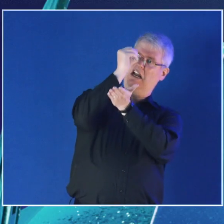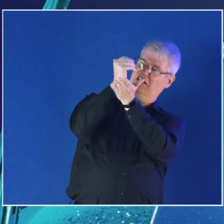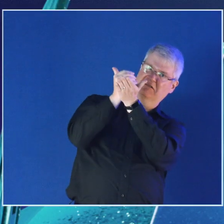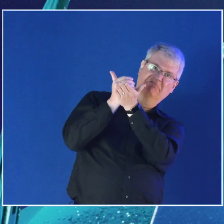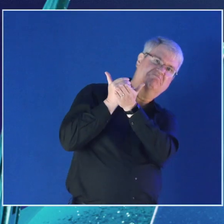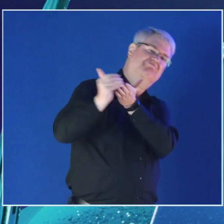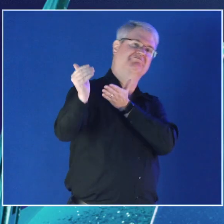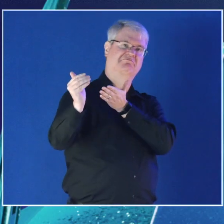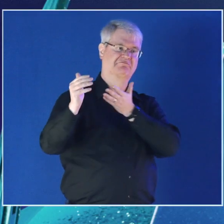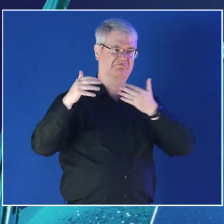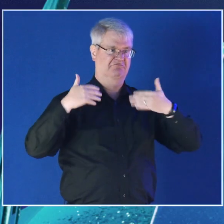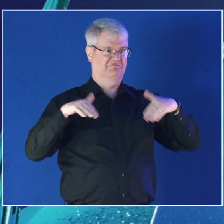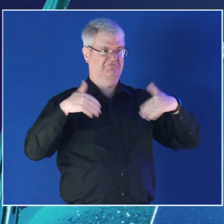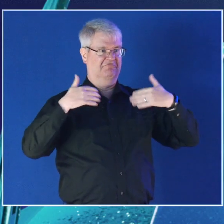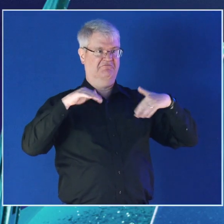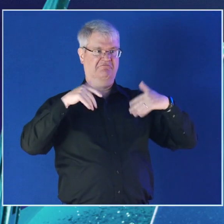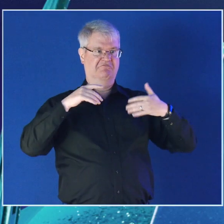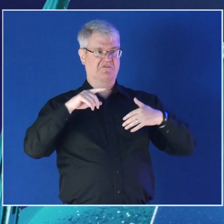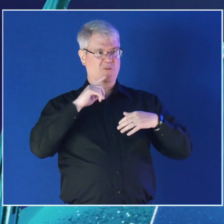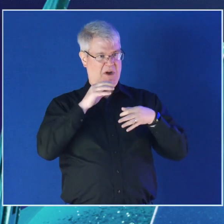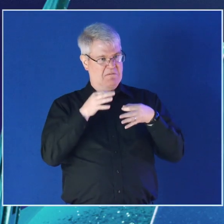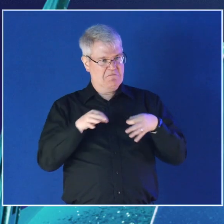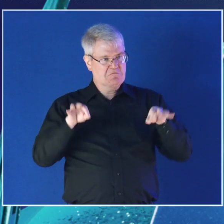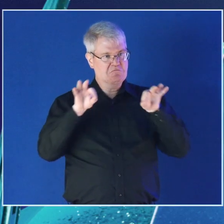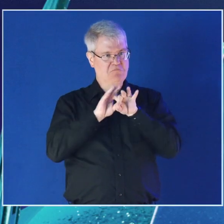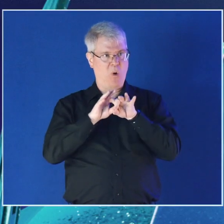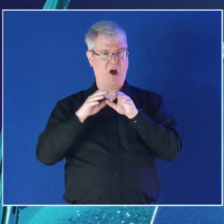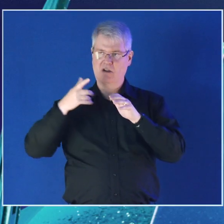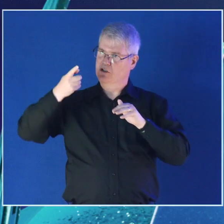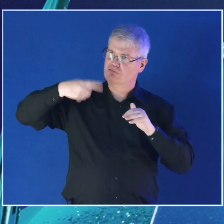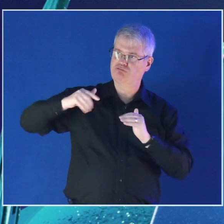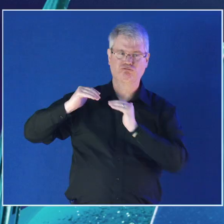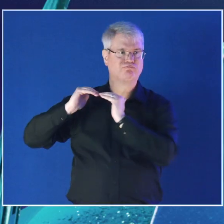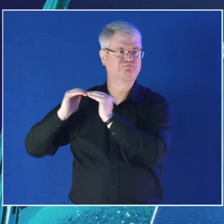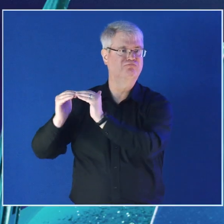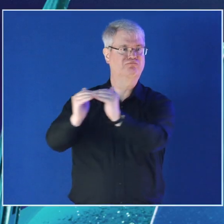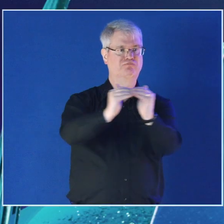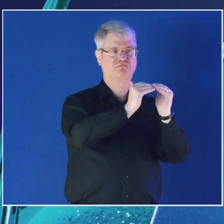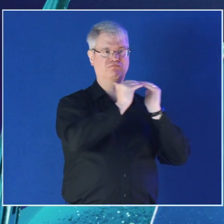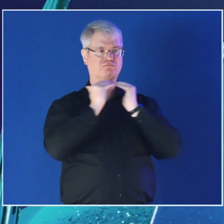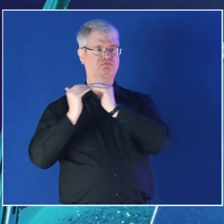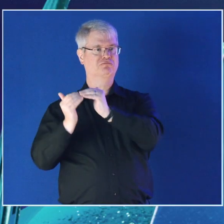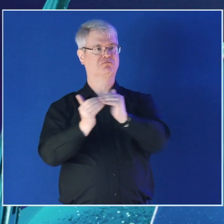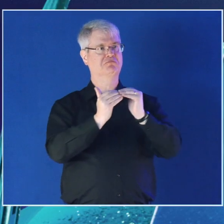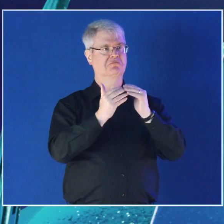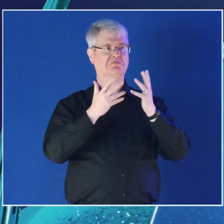it levels the playing field. If you think about it, if a computer isn't accessible out of the box, that's the equivalent